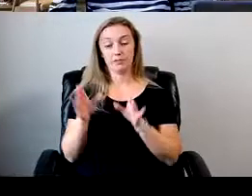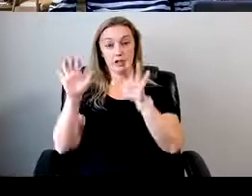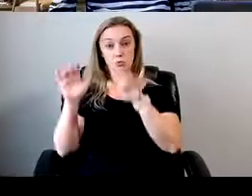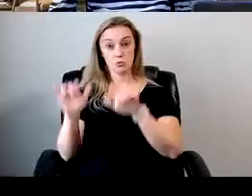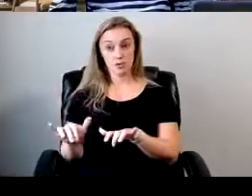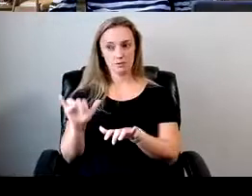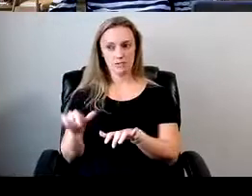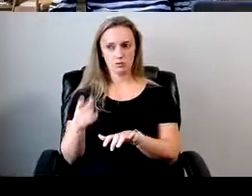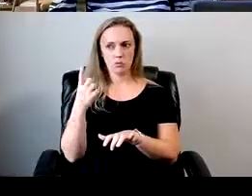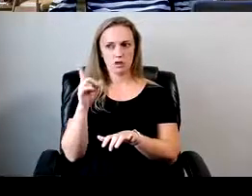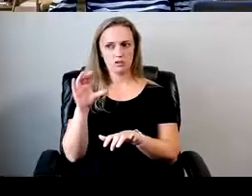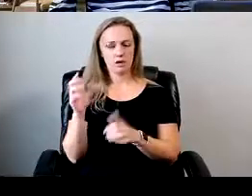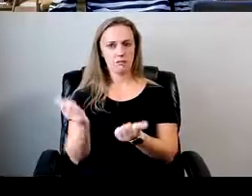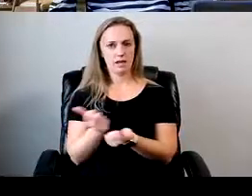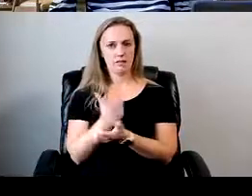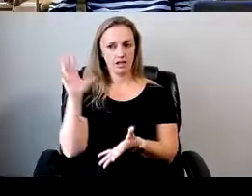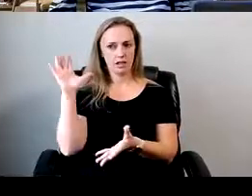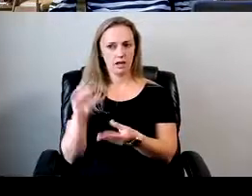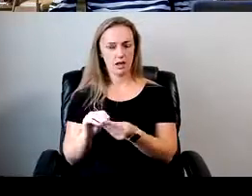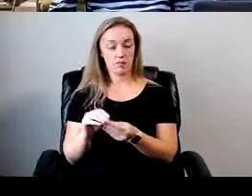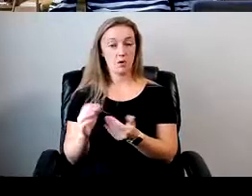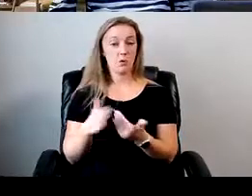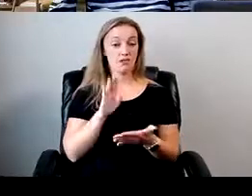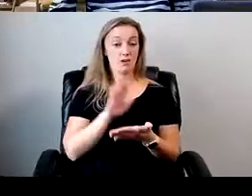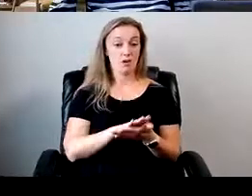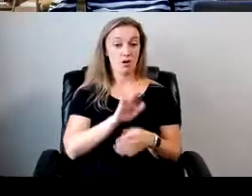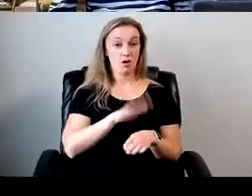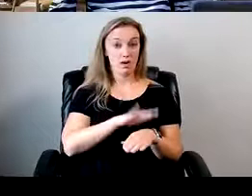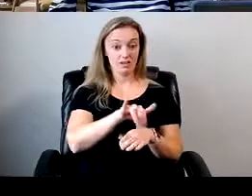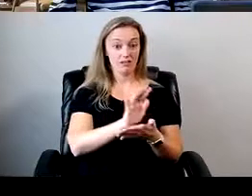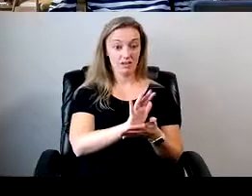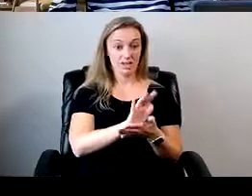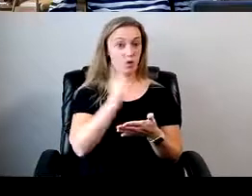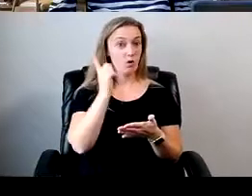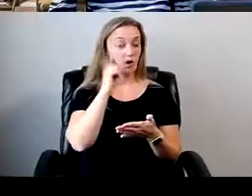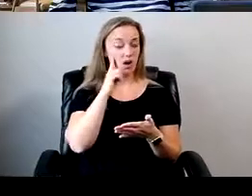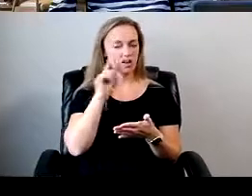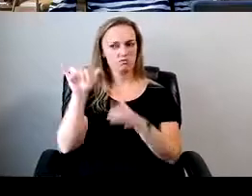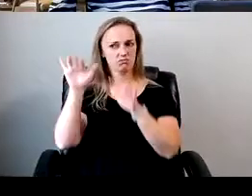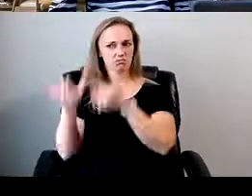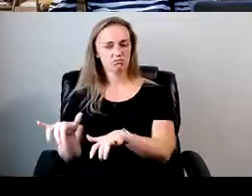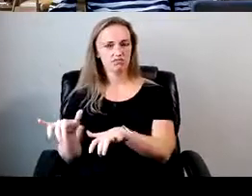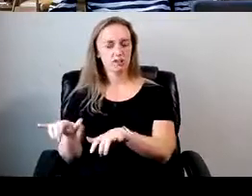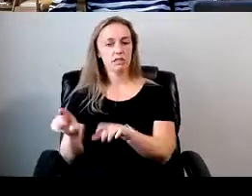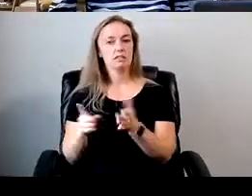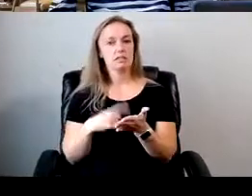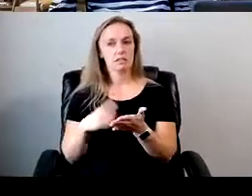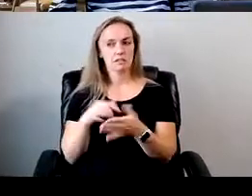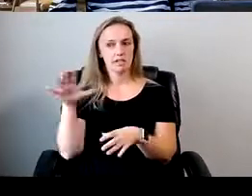with everything stated in a video or audio file. Sometimes the transcripts will also include the video or audio timestamp.